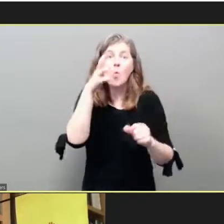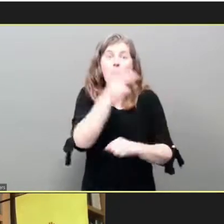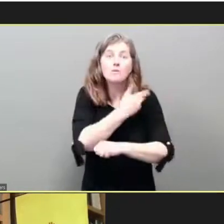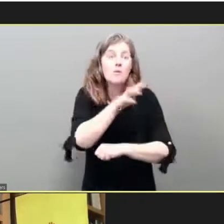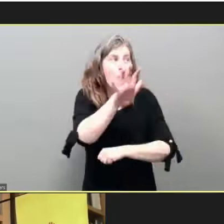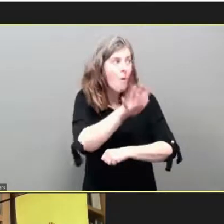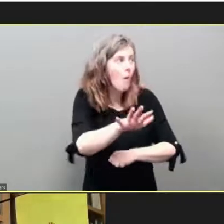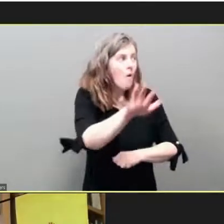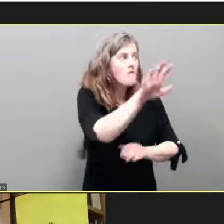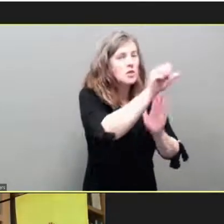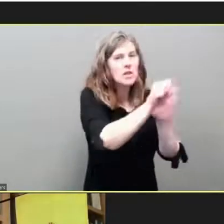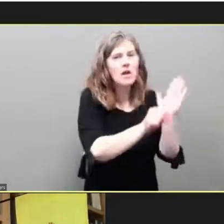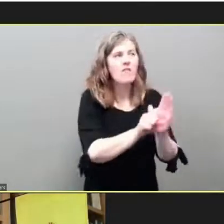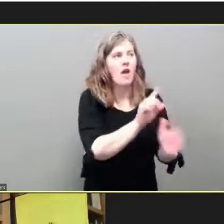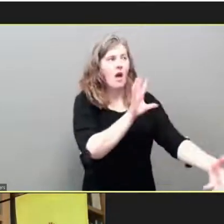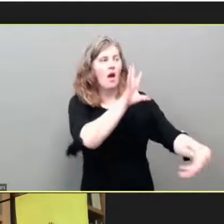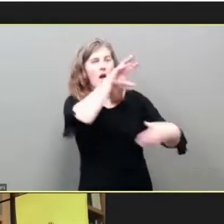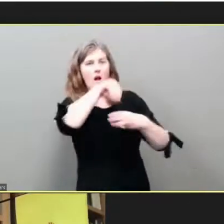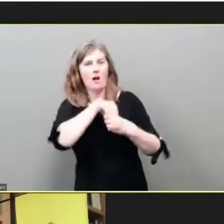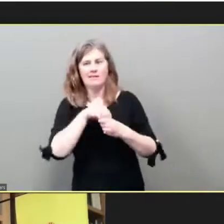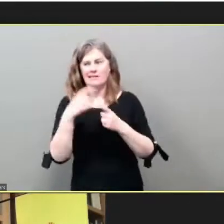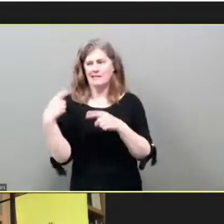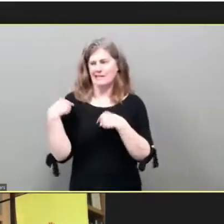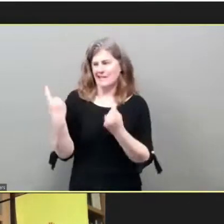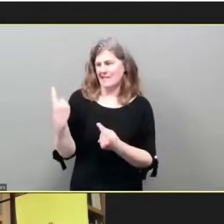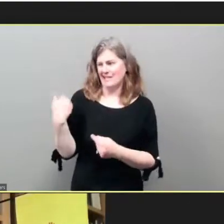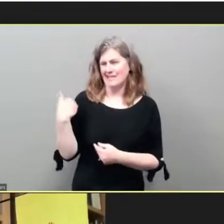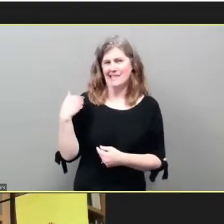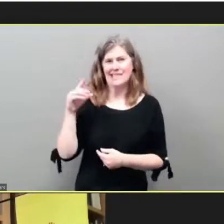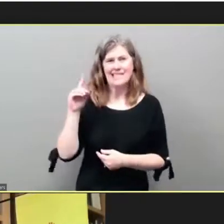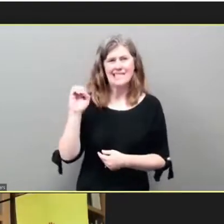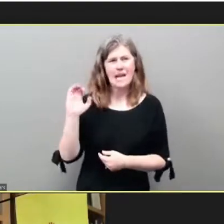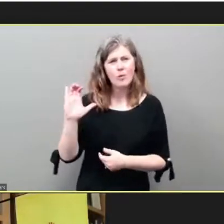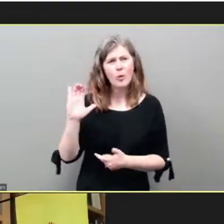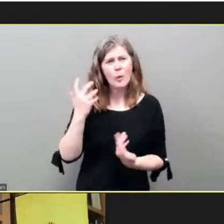been actually involved since december in a really big way. I mean even just